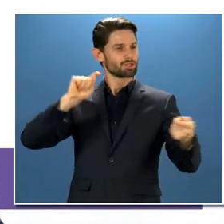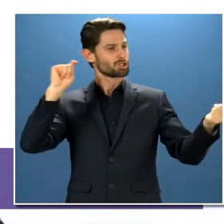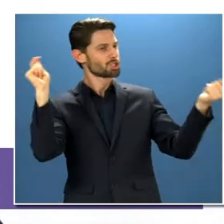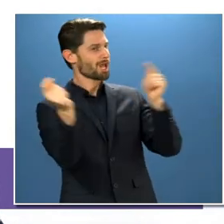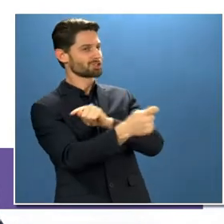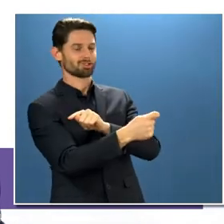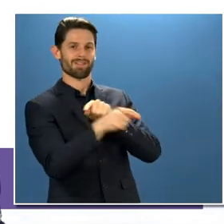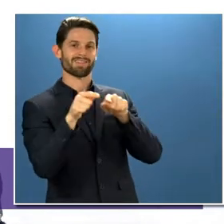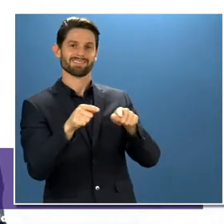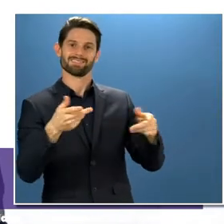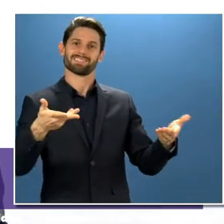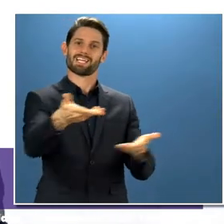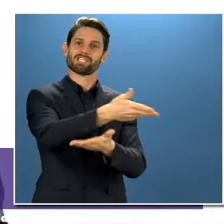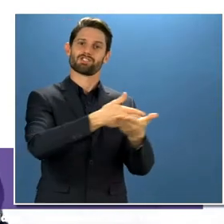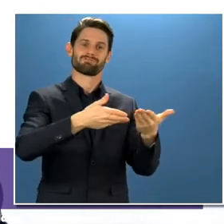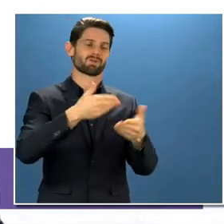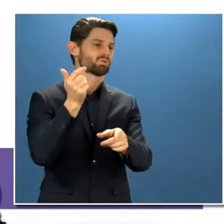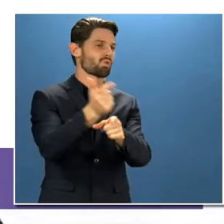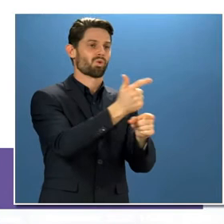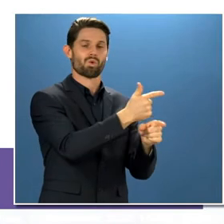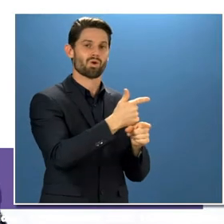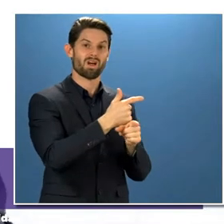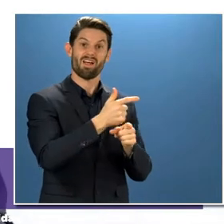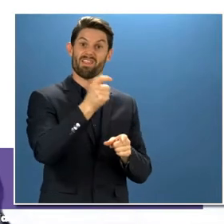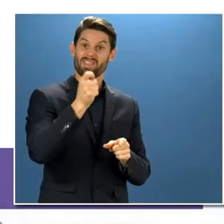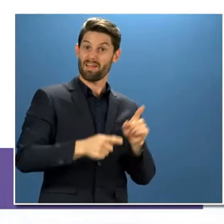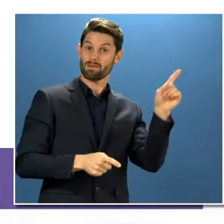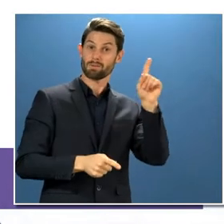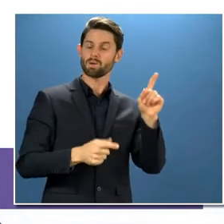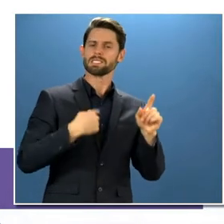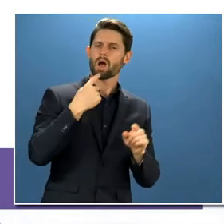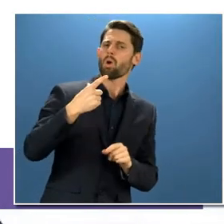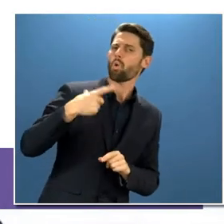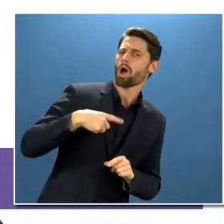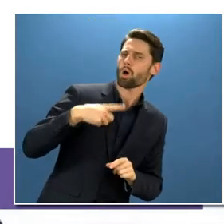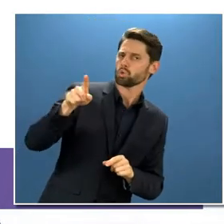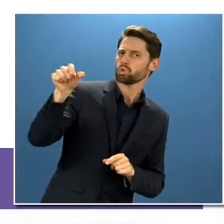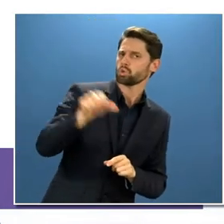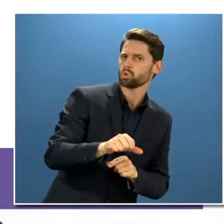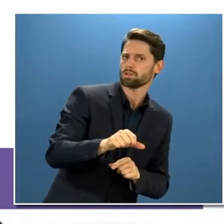Instead of having a nature of discussion of "Why employee with disability", we want it to be "Why not?"